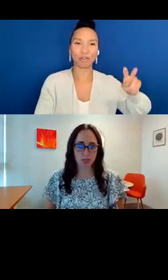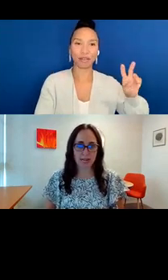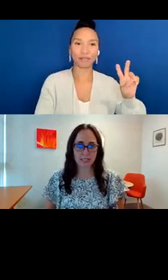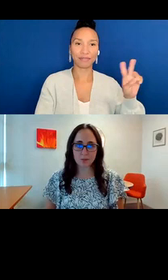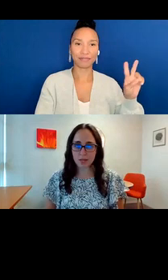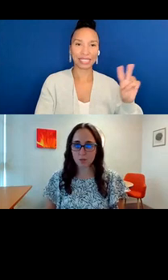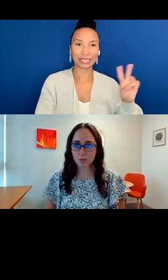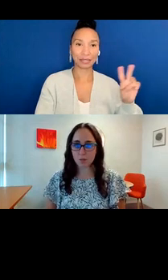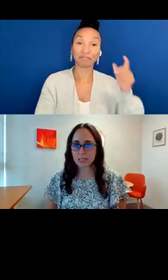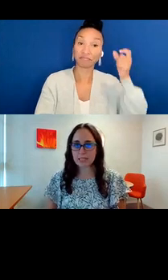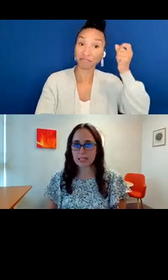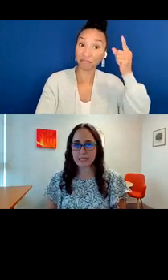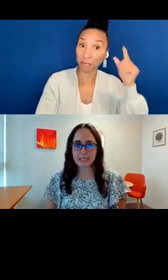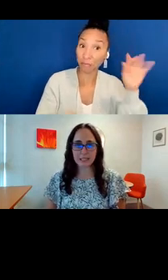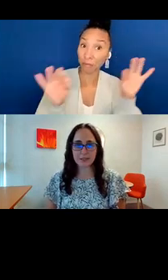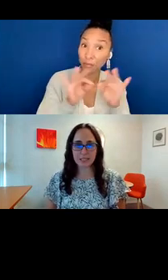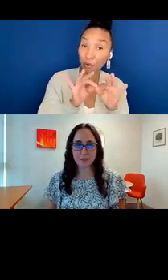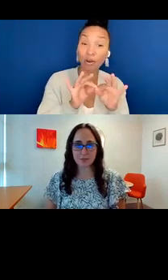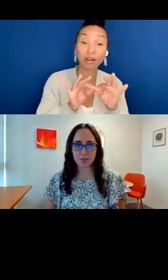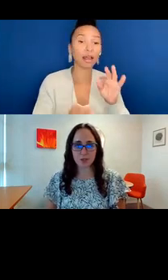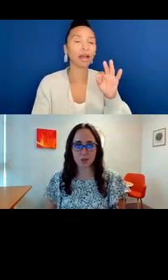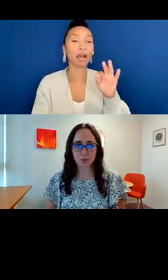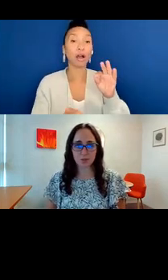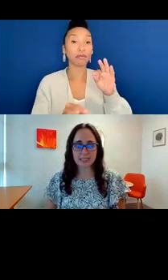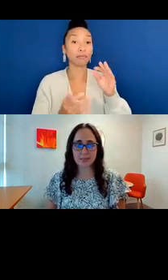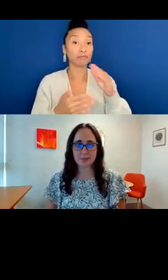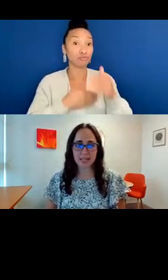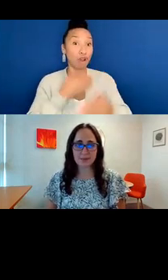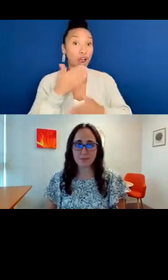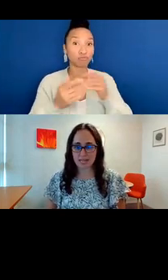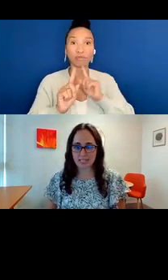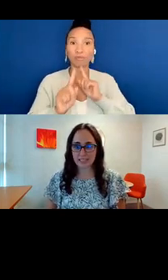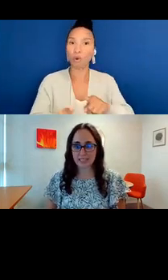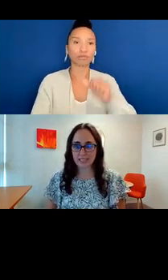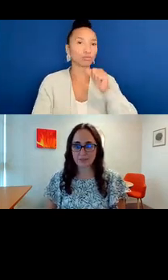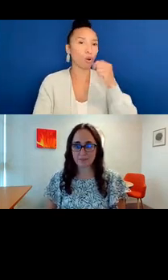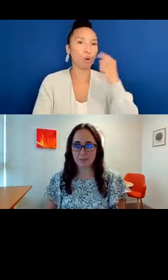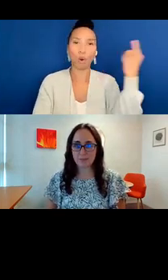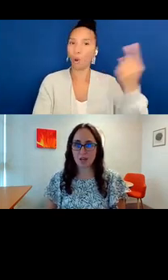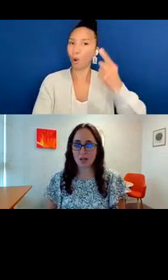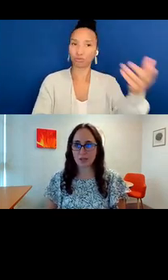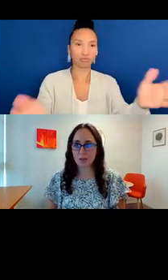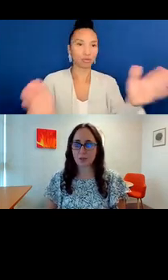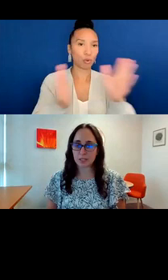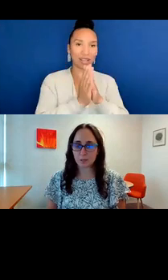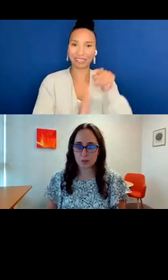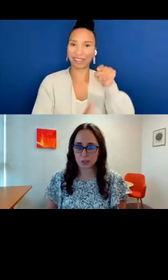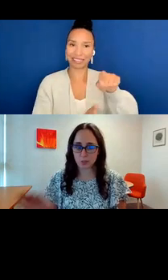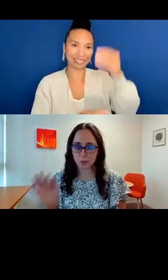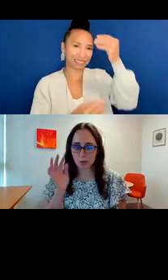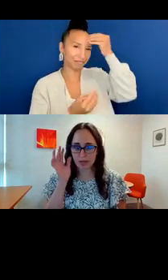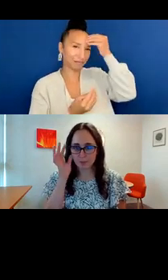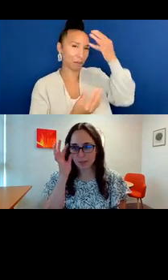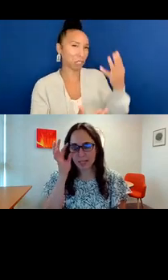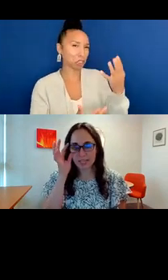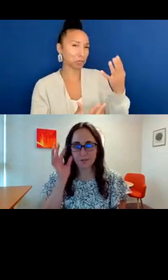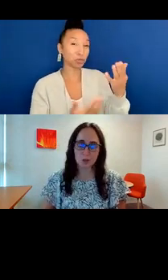reports ask about reporting secondary victims. So please keep that in mind that it may be not applicable to your program